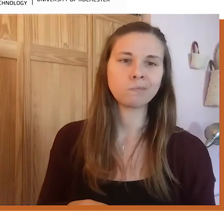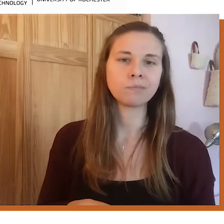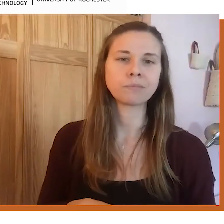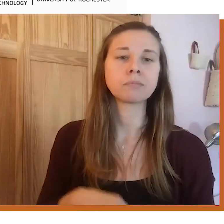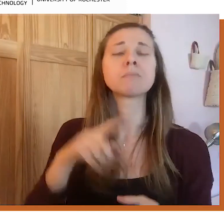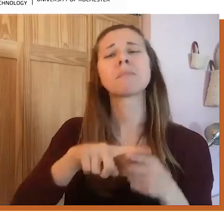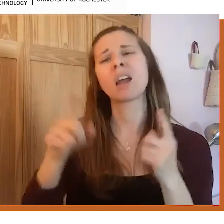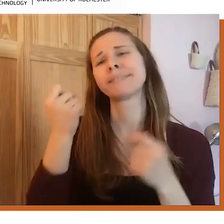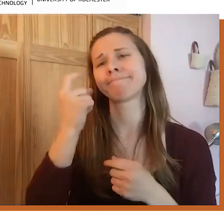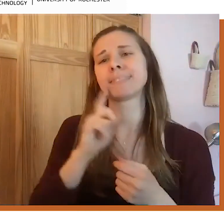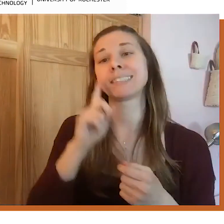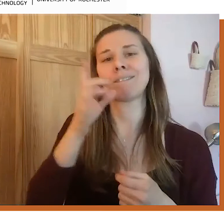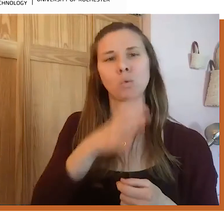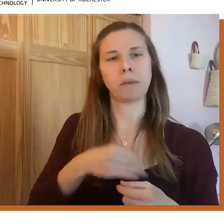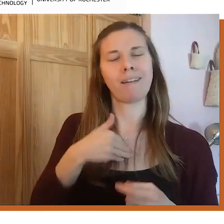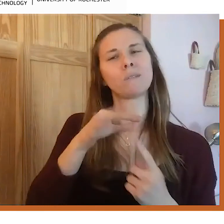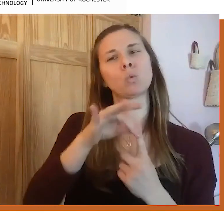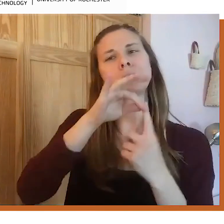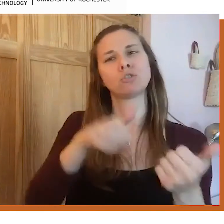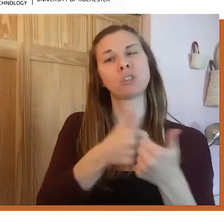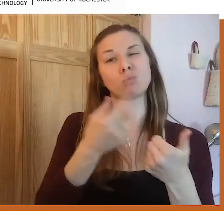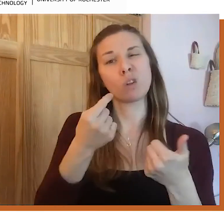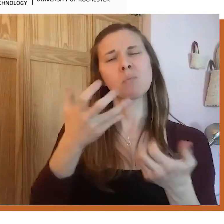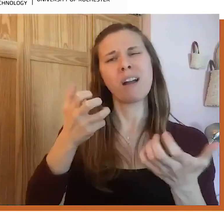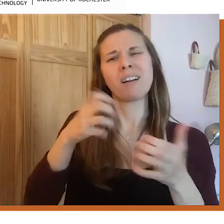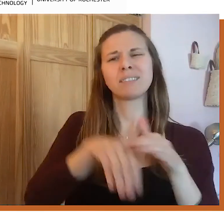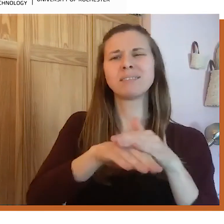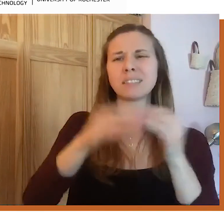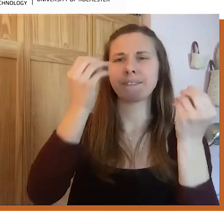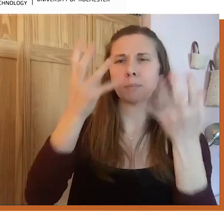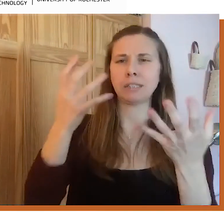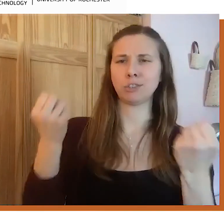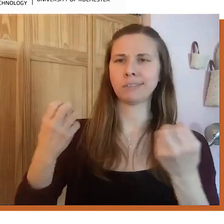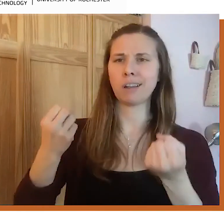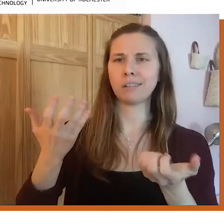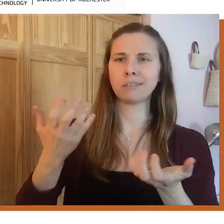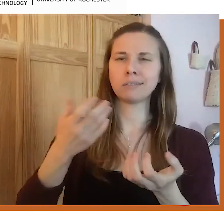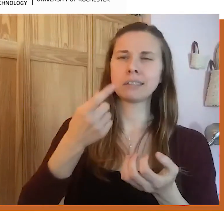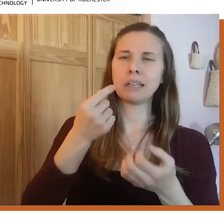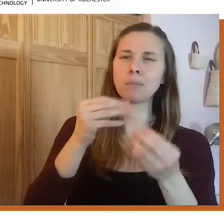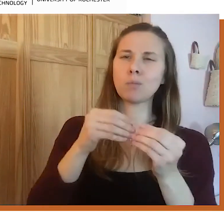and not sufficient options, and then also, those who use maybe English as a second language